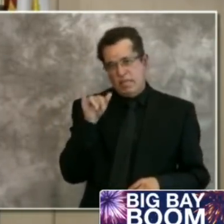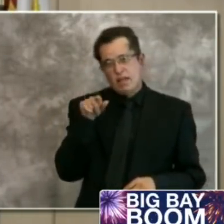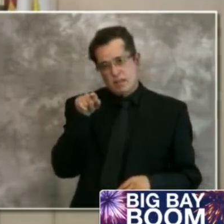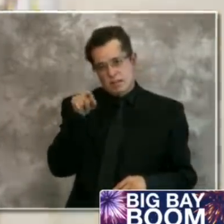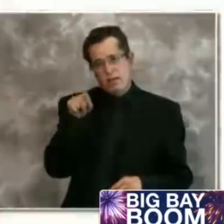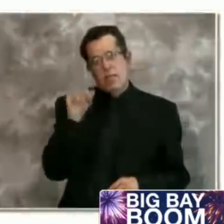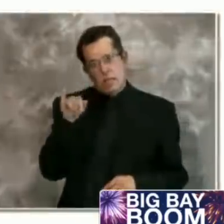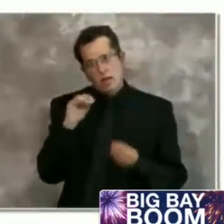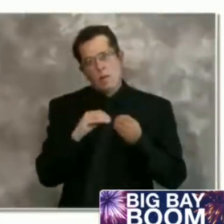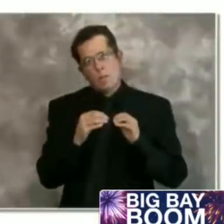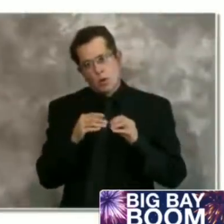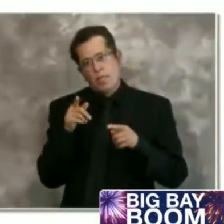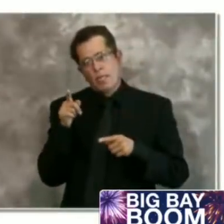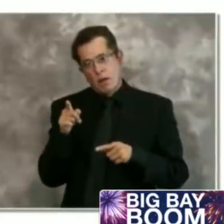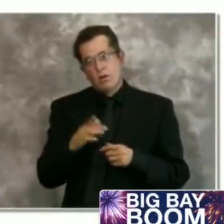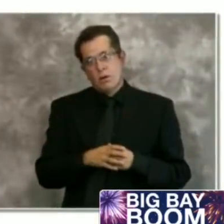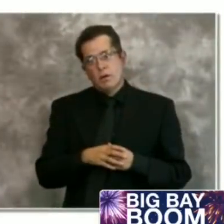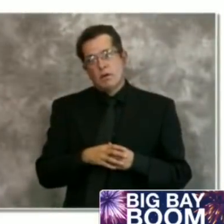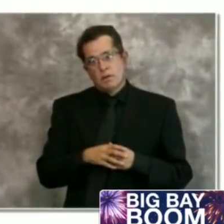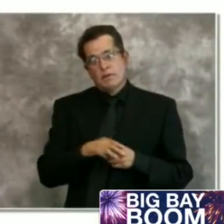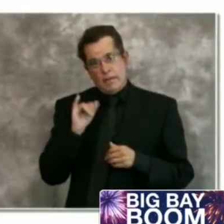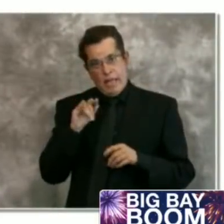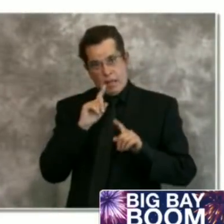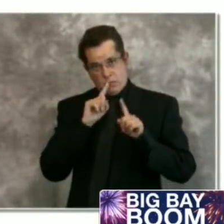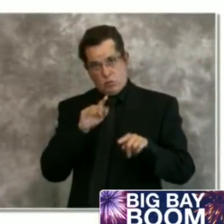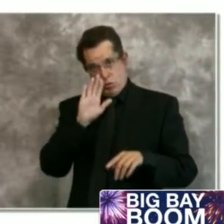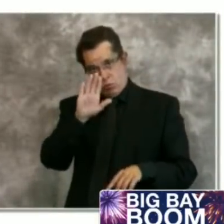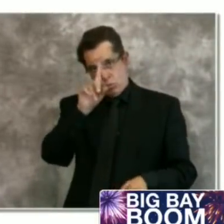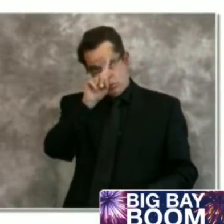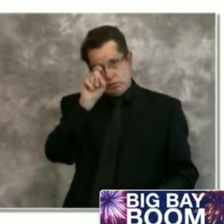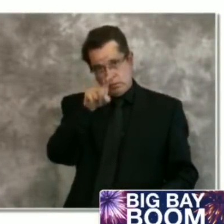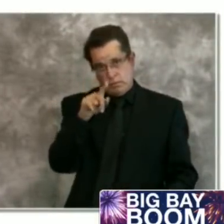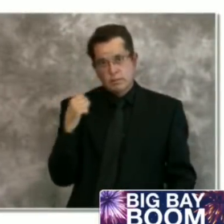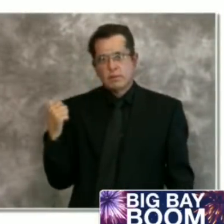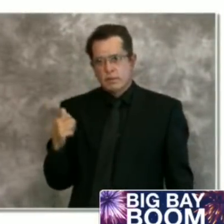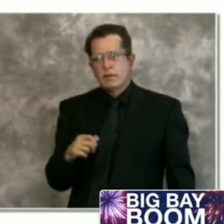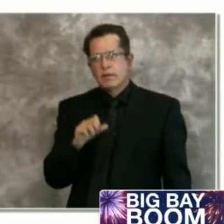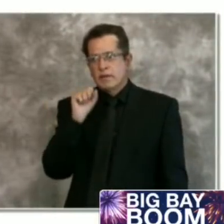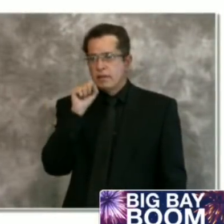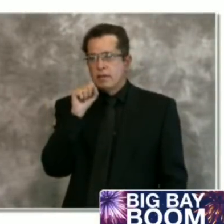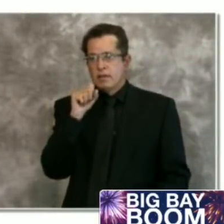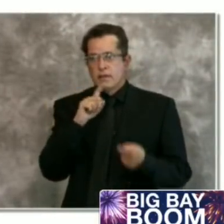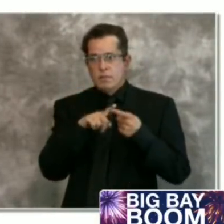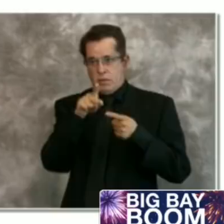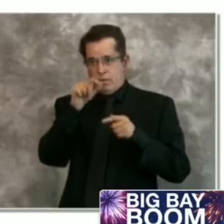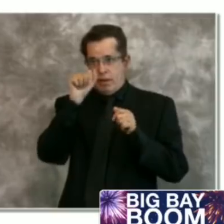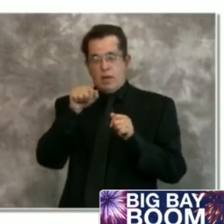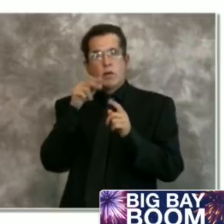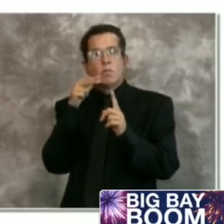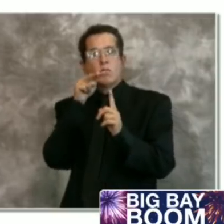HAVE OUTBREAKS IN A RESTAURANT AS WELL AS RESTAURANTS AND BARS. DOES THAT ANSWER YOUR